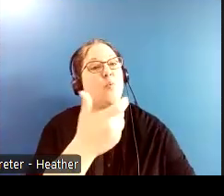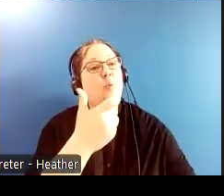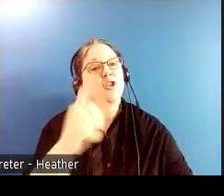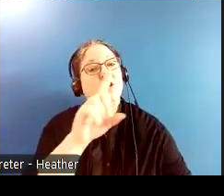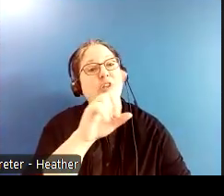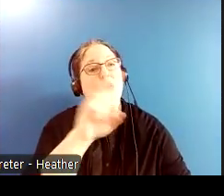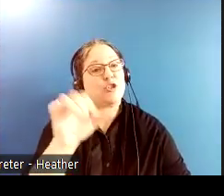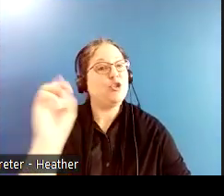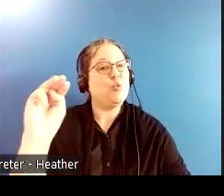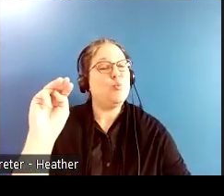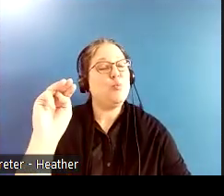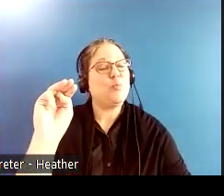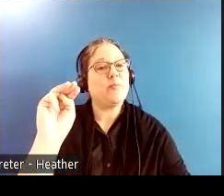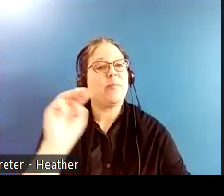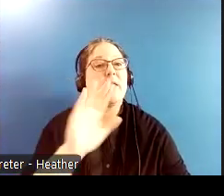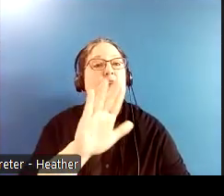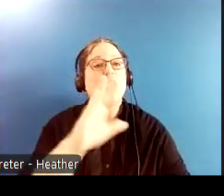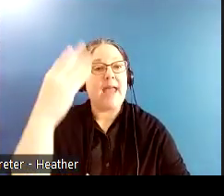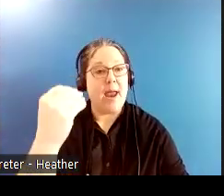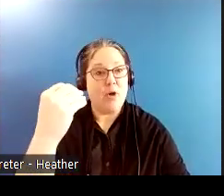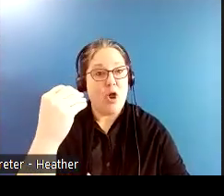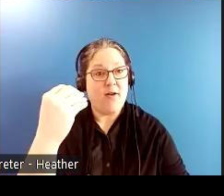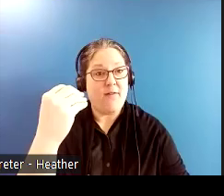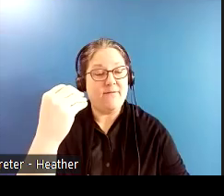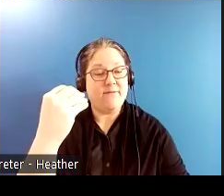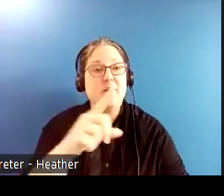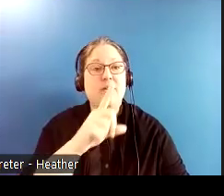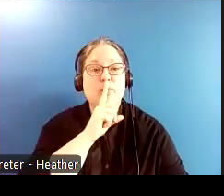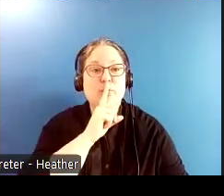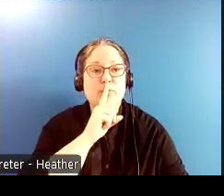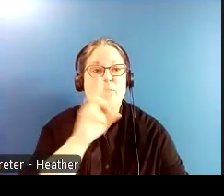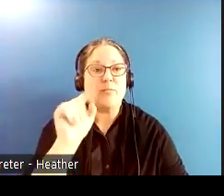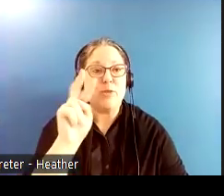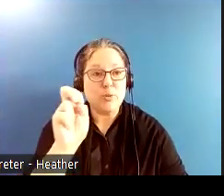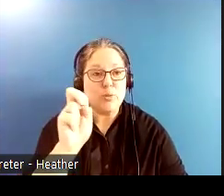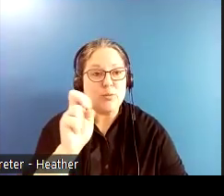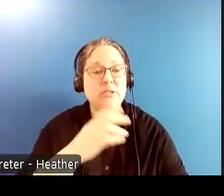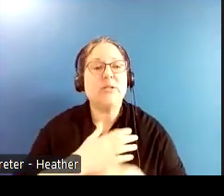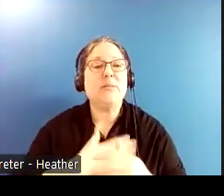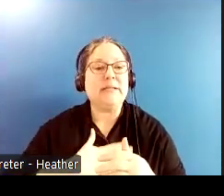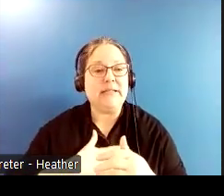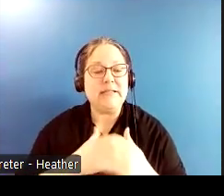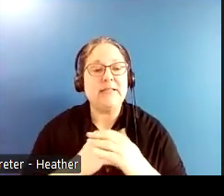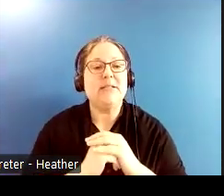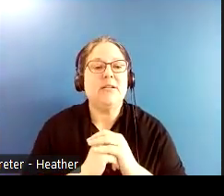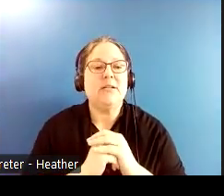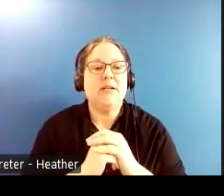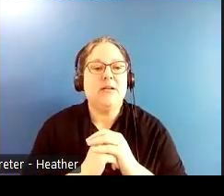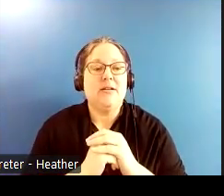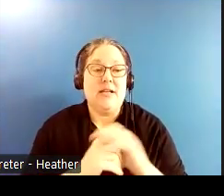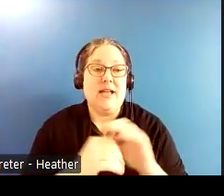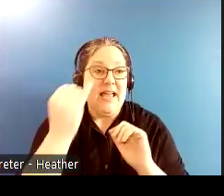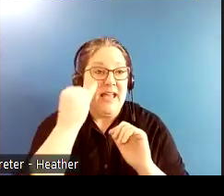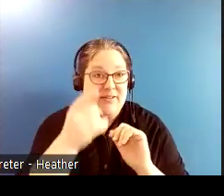um your camera and uh microphone are off. And um if you have questions or comments,